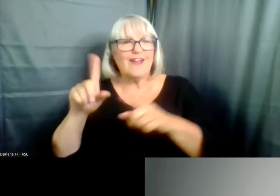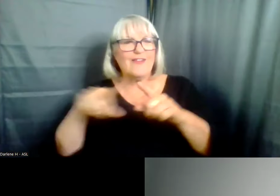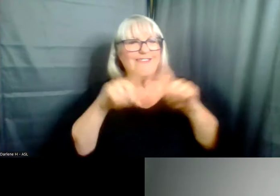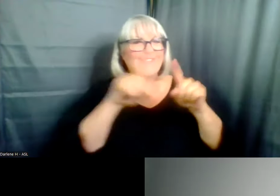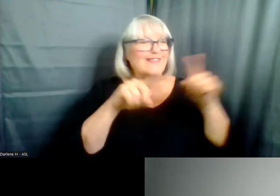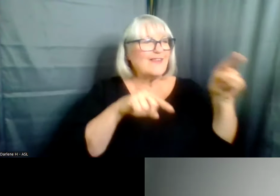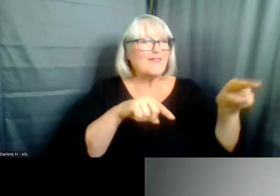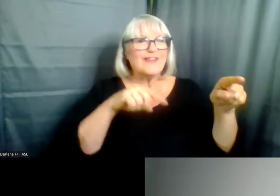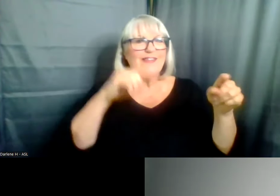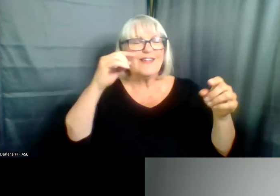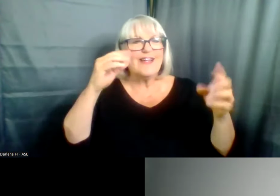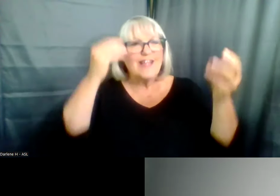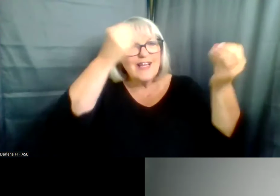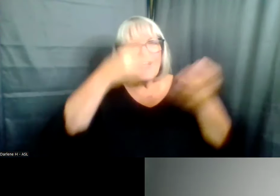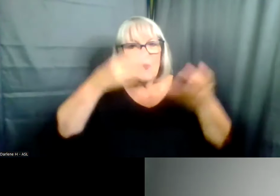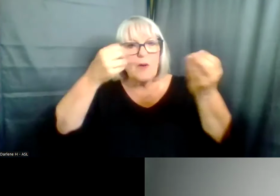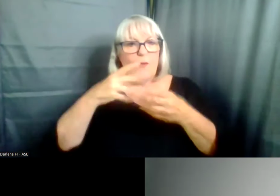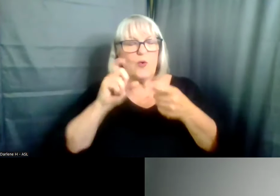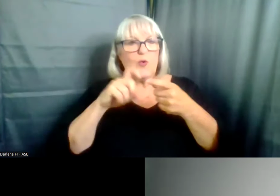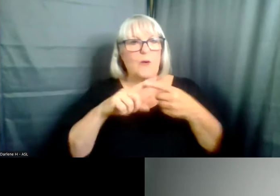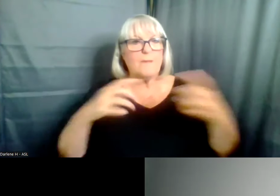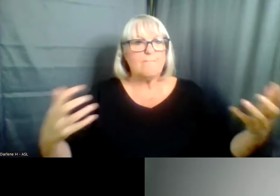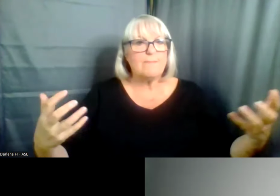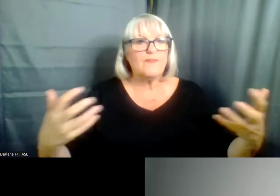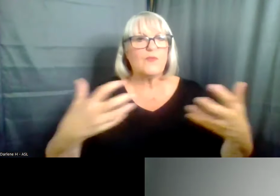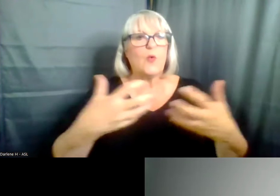And so we are able to bring that information